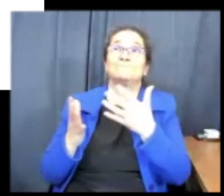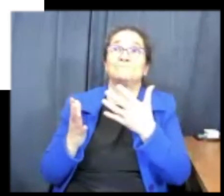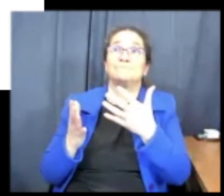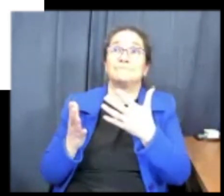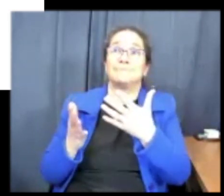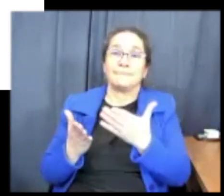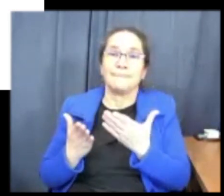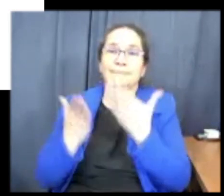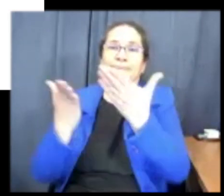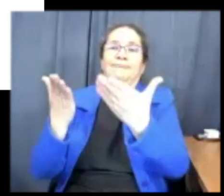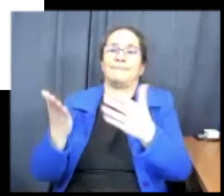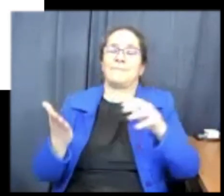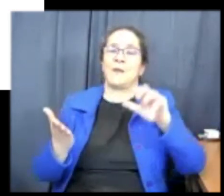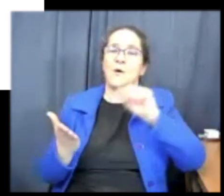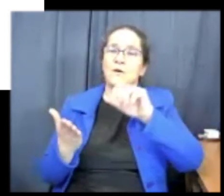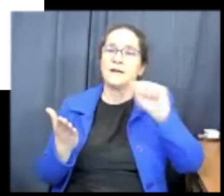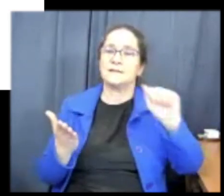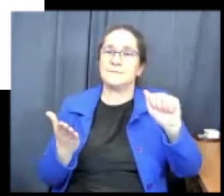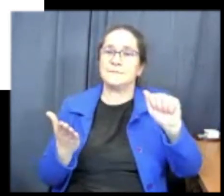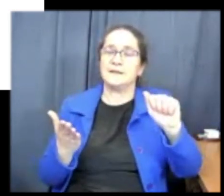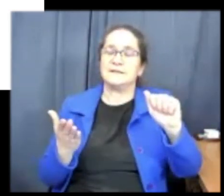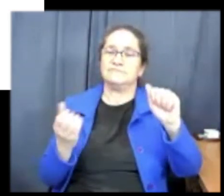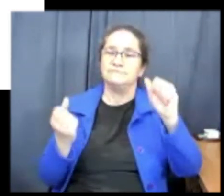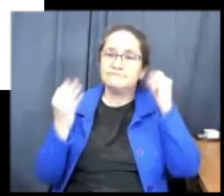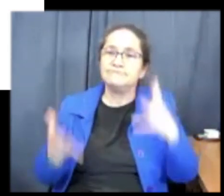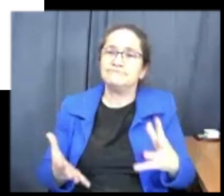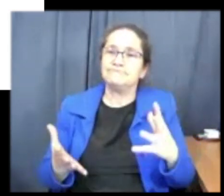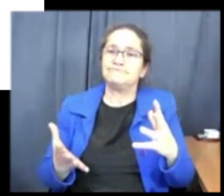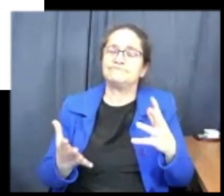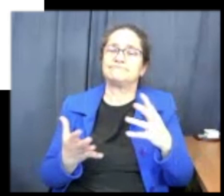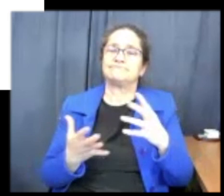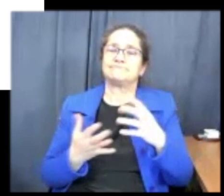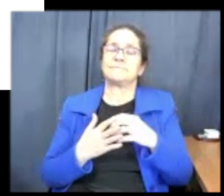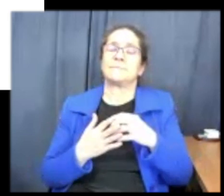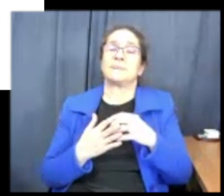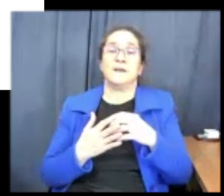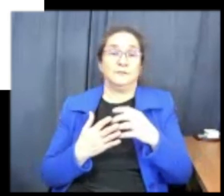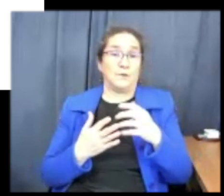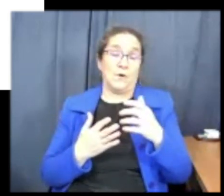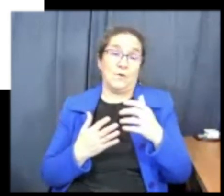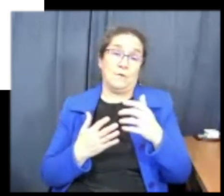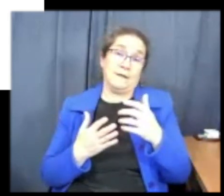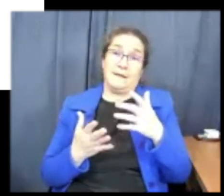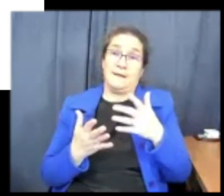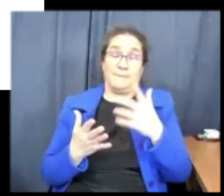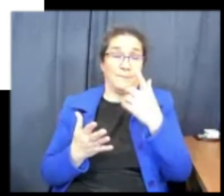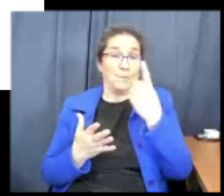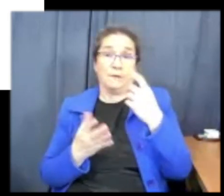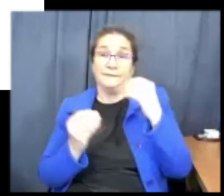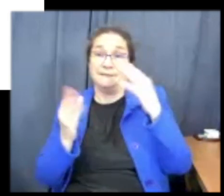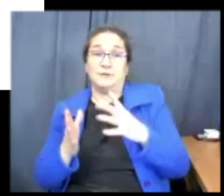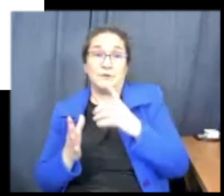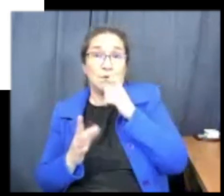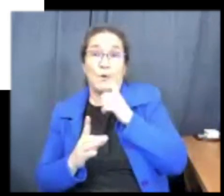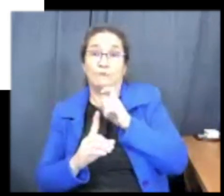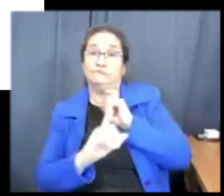and having teachers take it more than others. So are they assigning students to take that alternate assessment more than they possibly